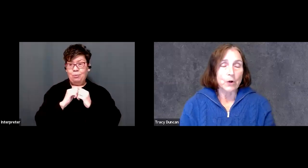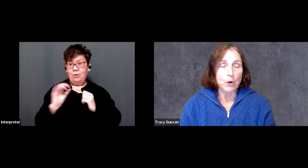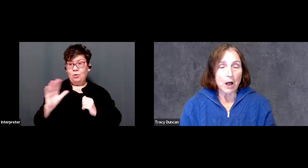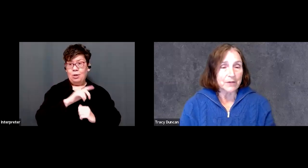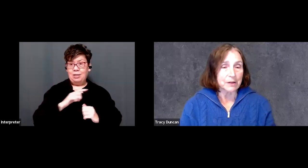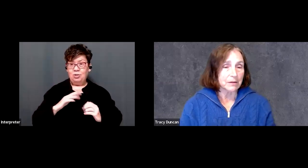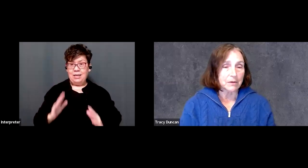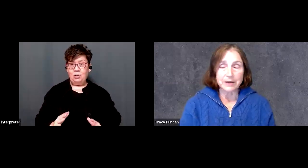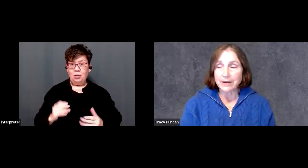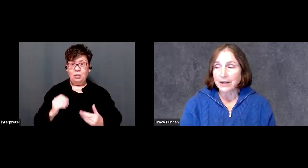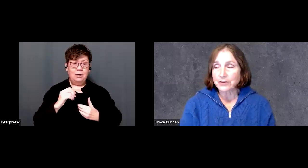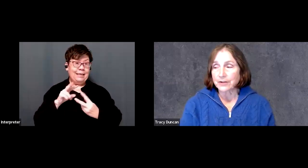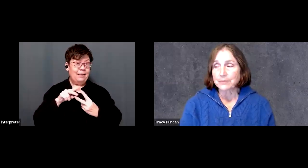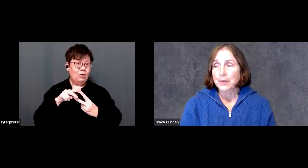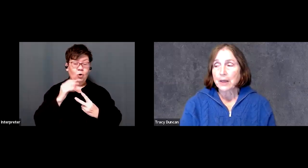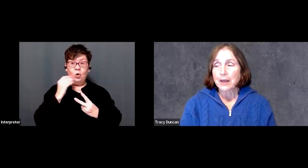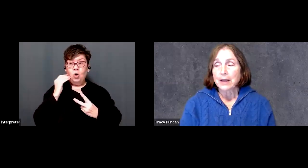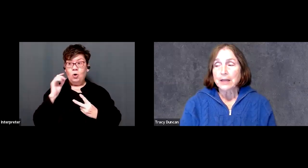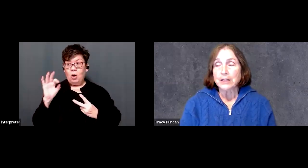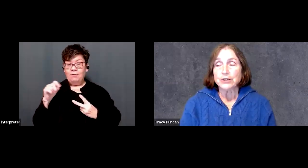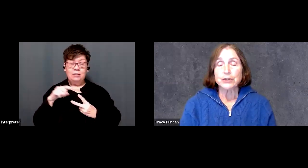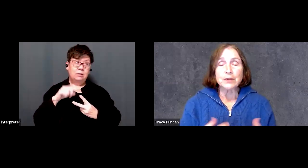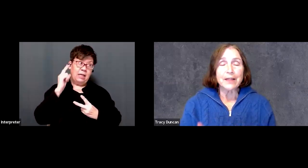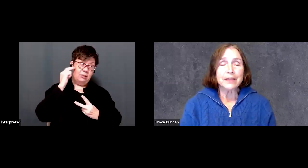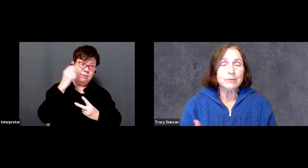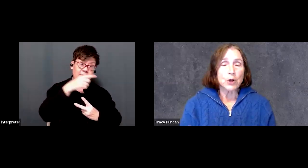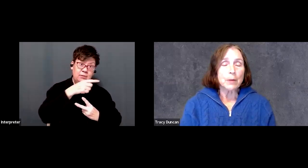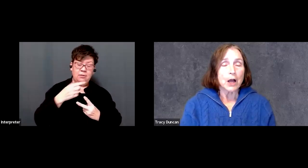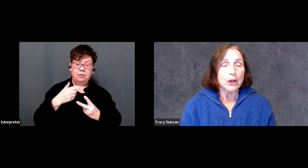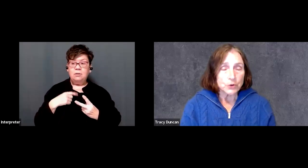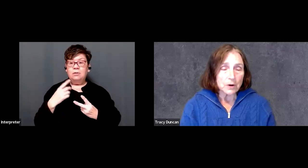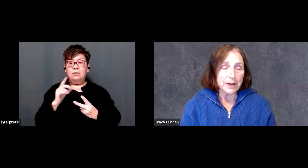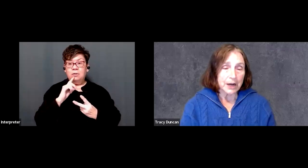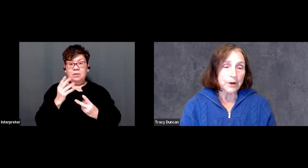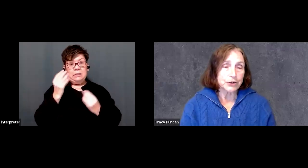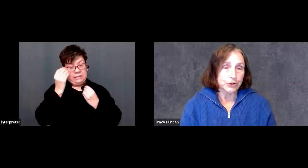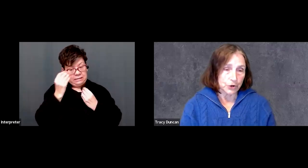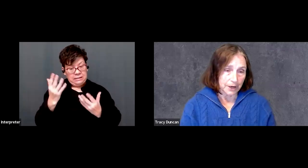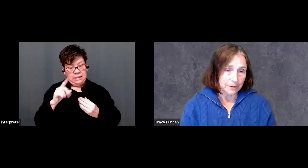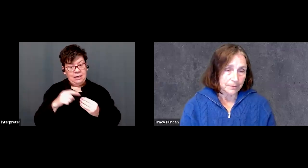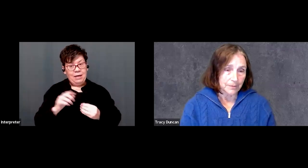in their home office or in Nashville to let them know about your language journey.